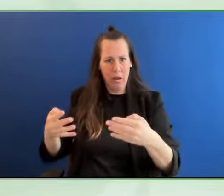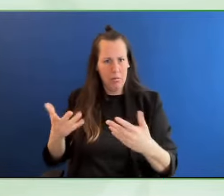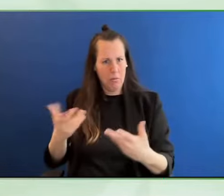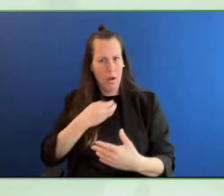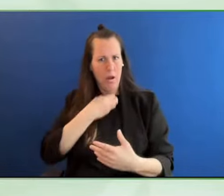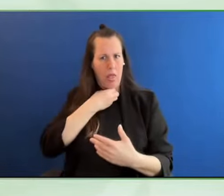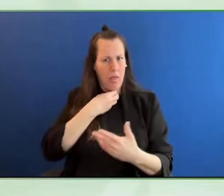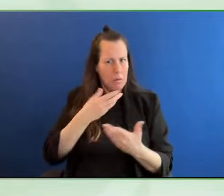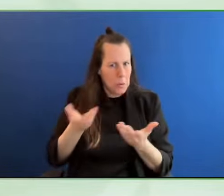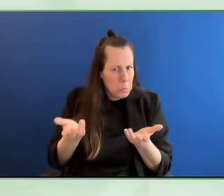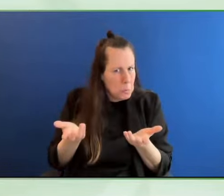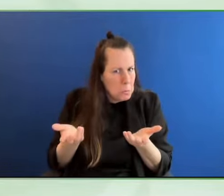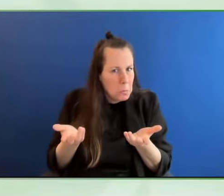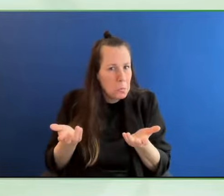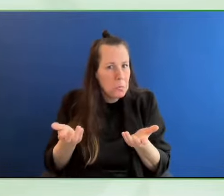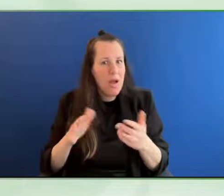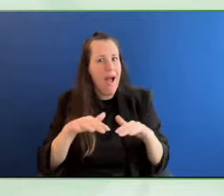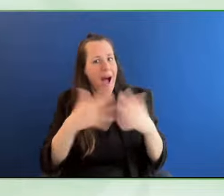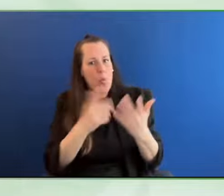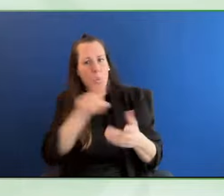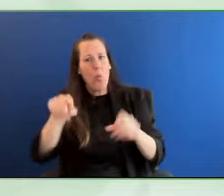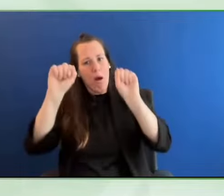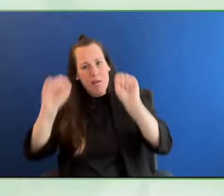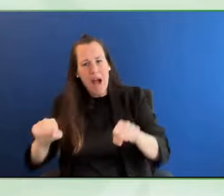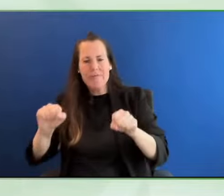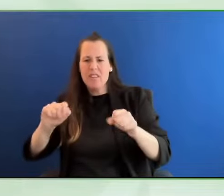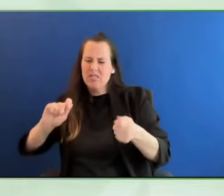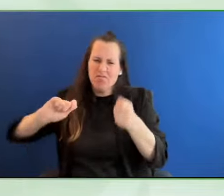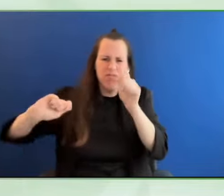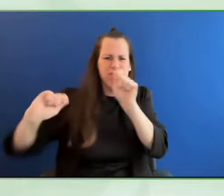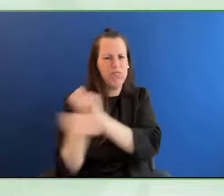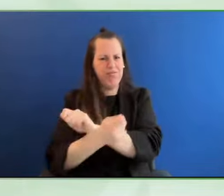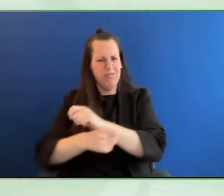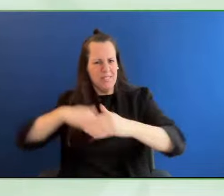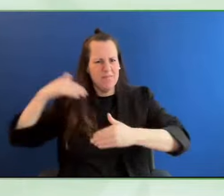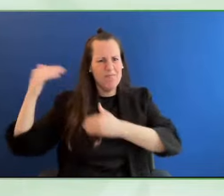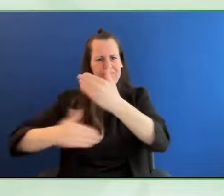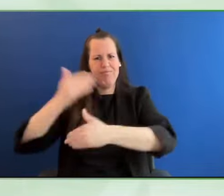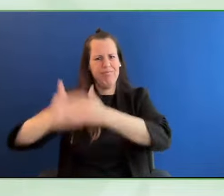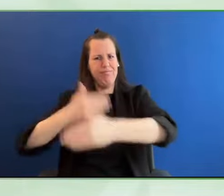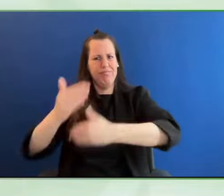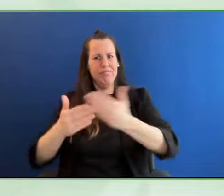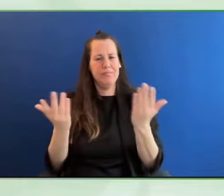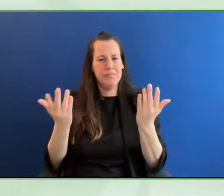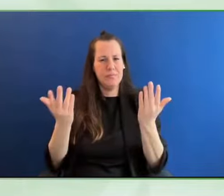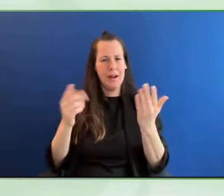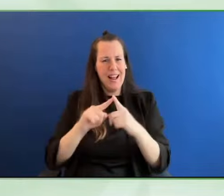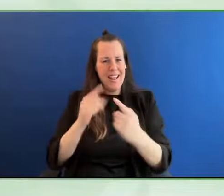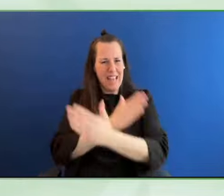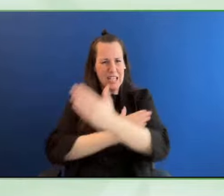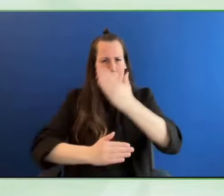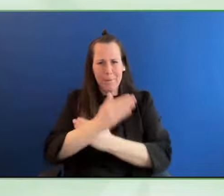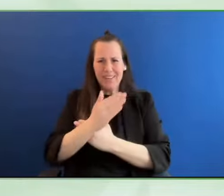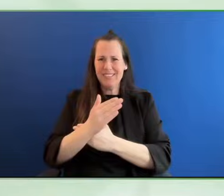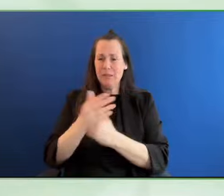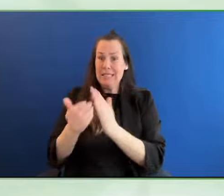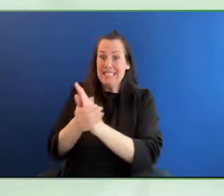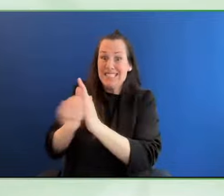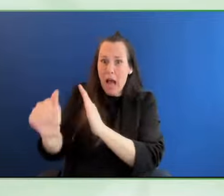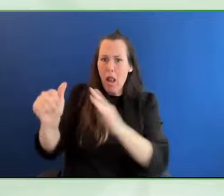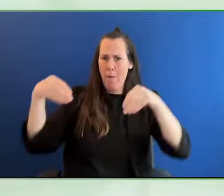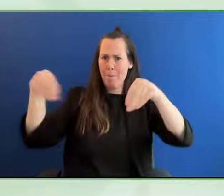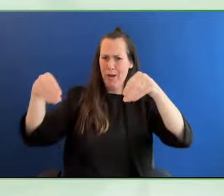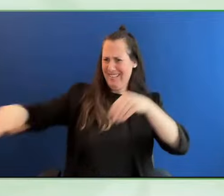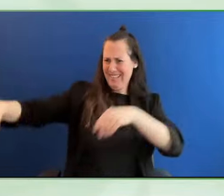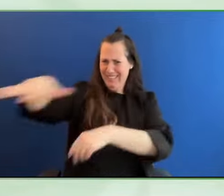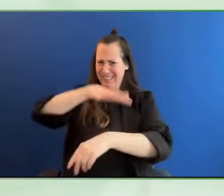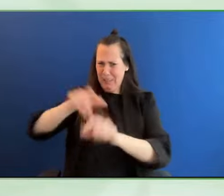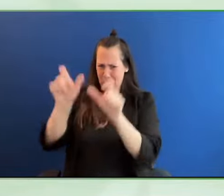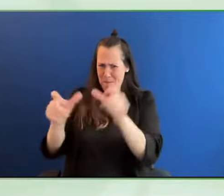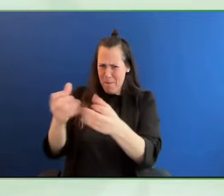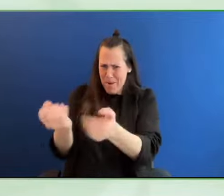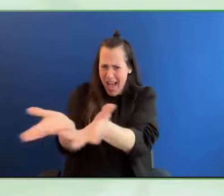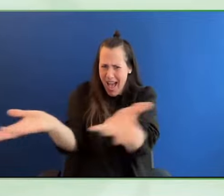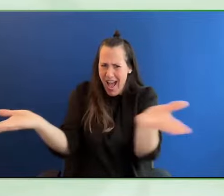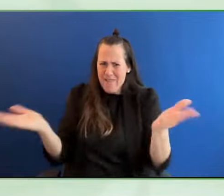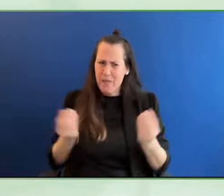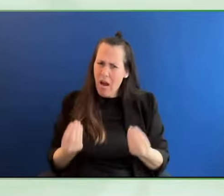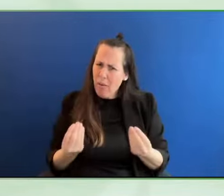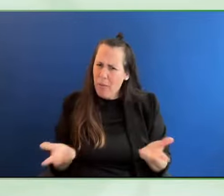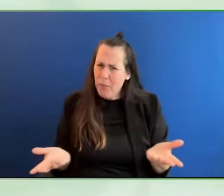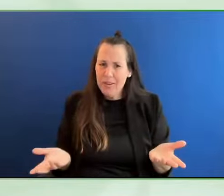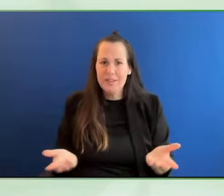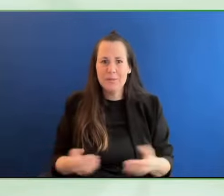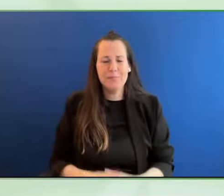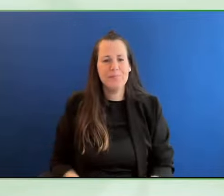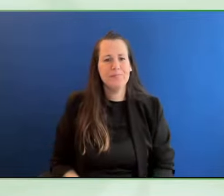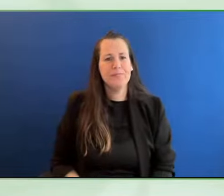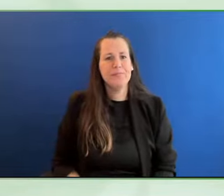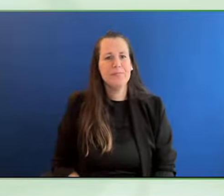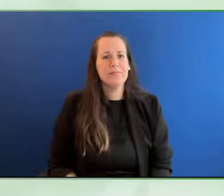Nobody has to lift £25 unless you are having a bad day or a very large cup of coffee.